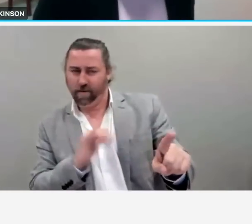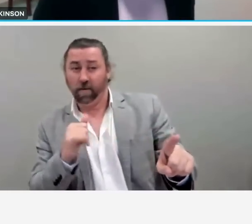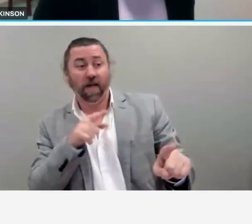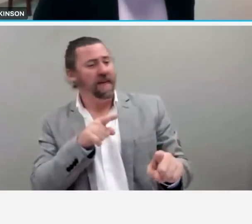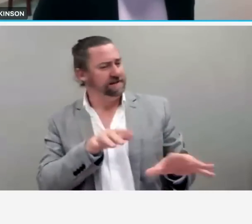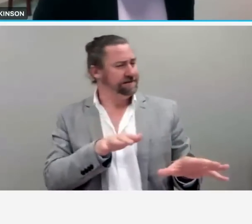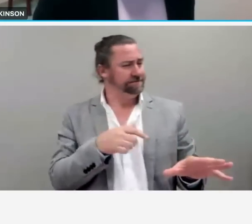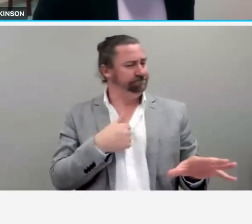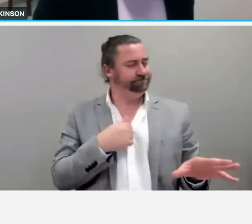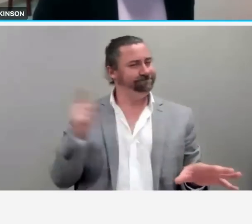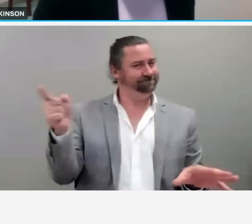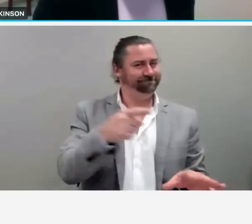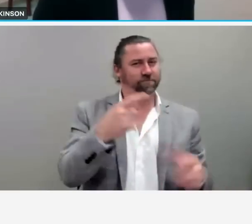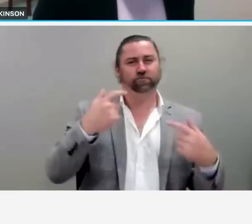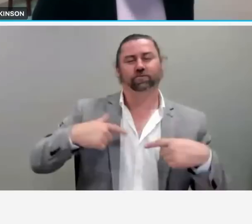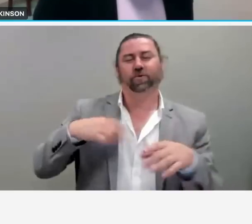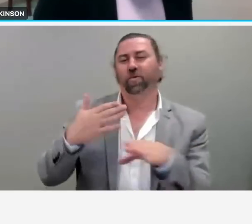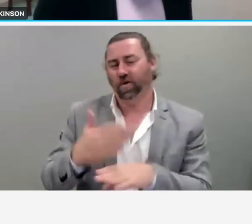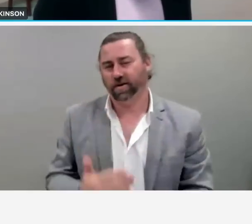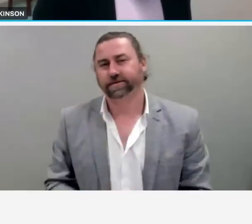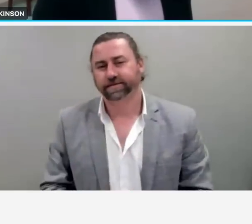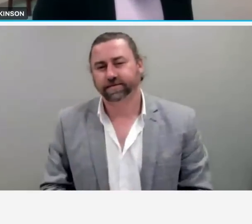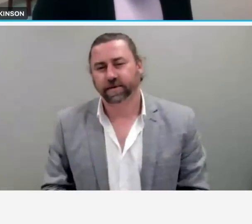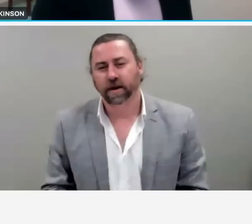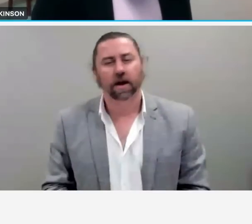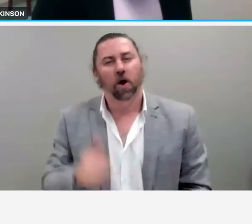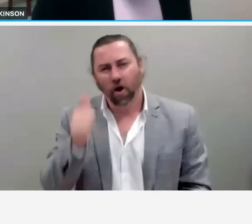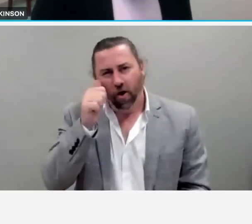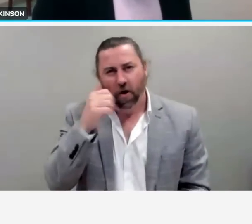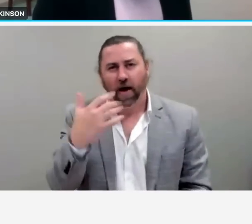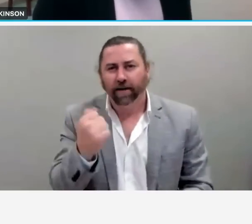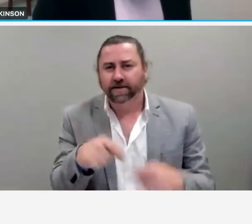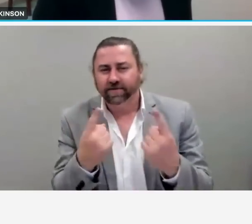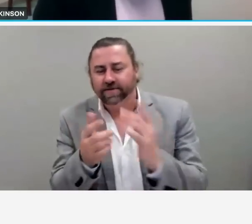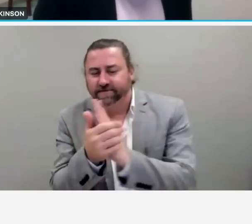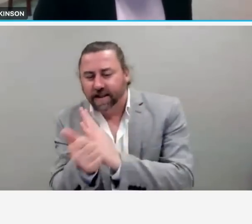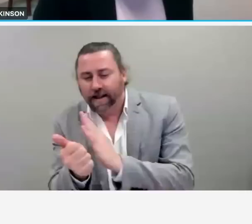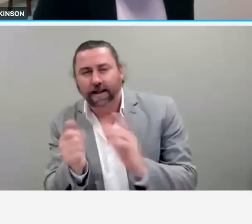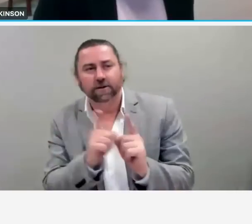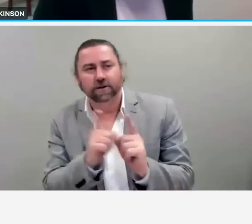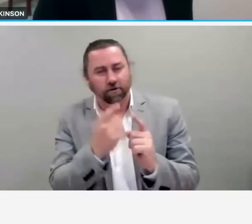Participants also recognised and emphasised that there are other skillsets such as knowledge of aged care,